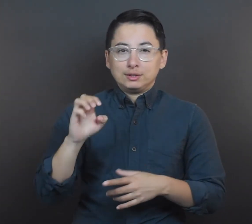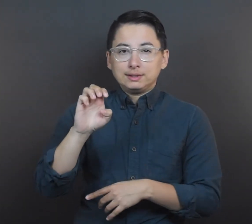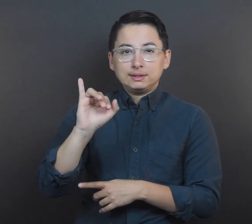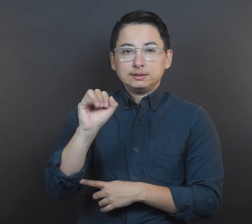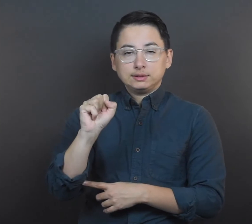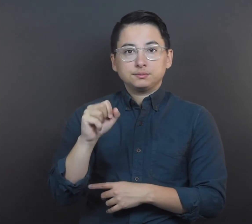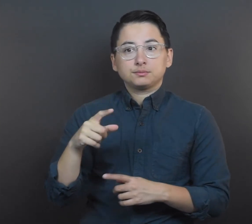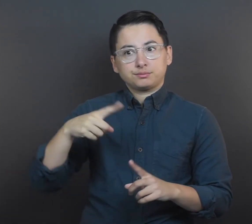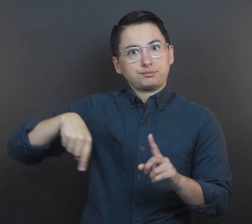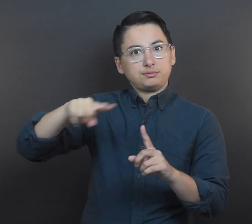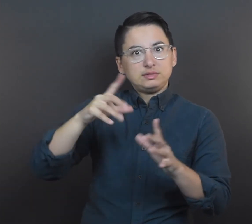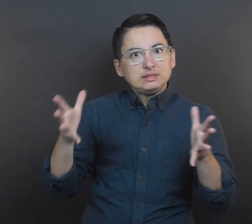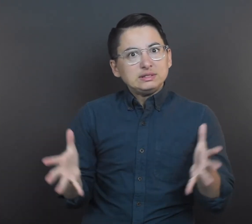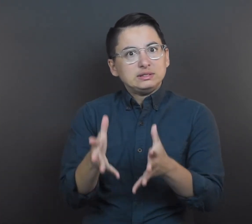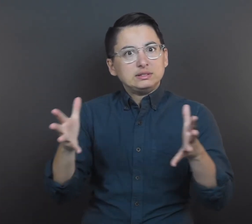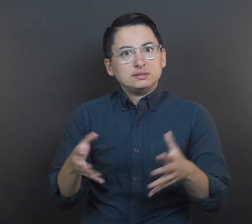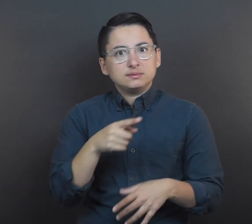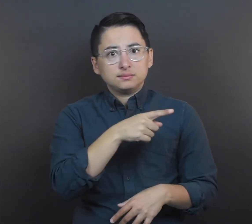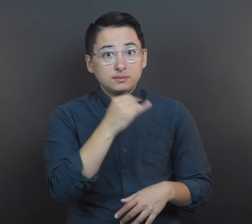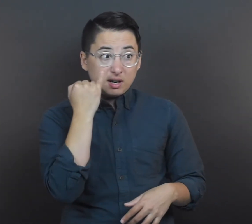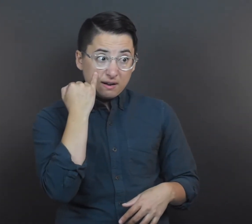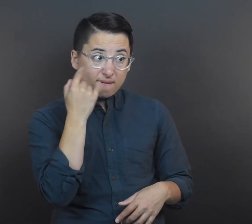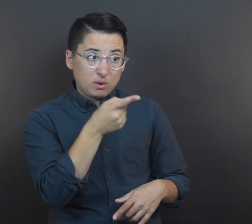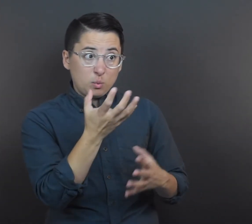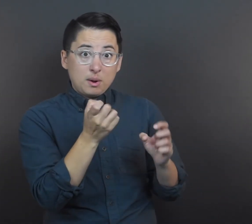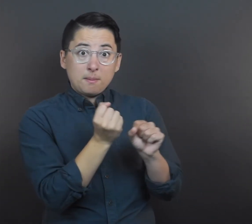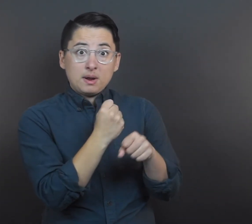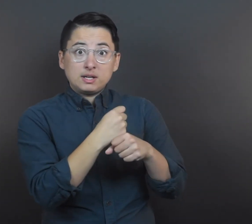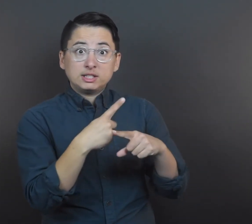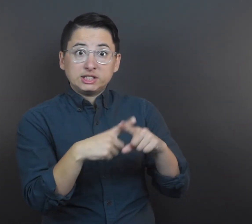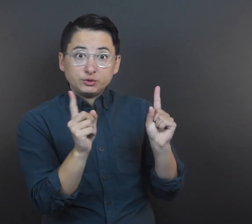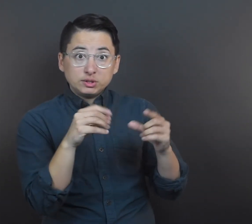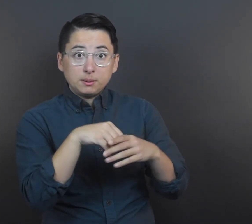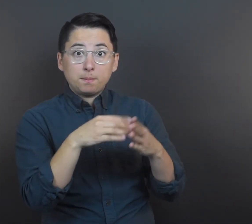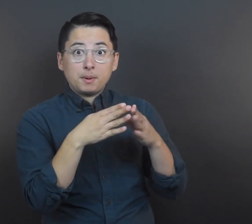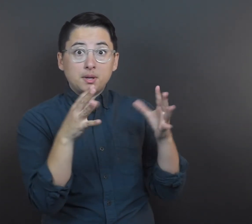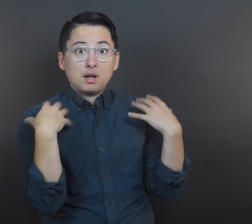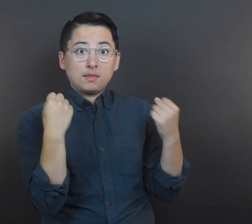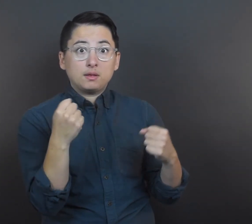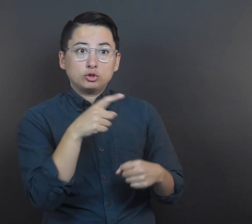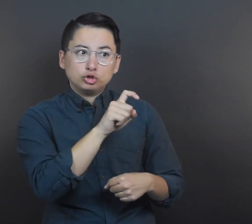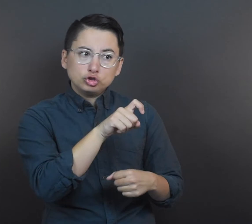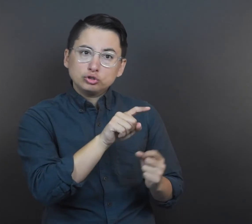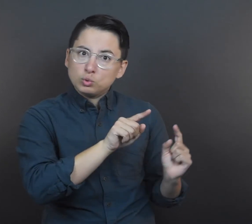and they said, ‘If you want to make a difference in public health, you should come to CDC and